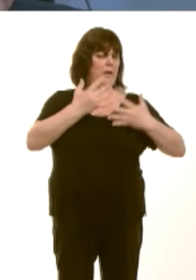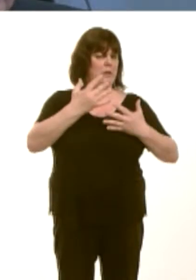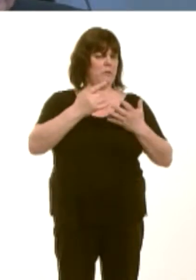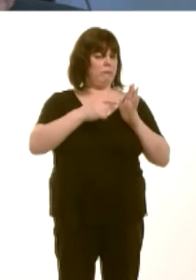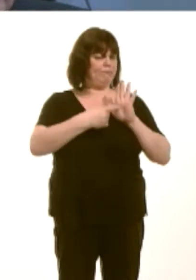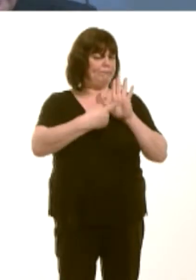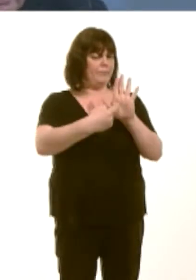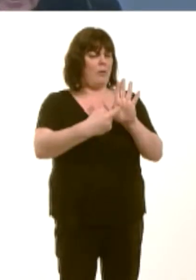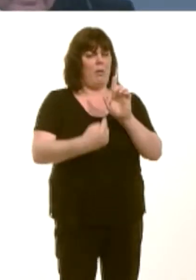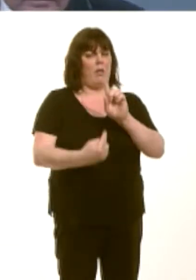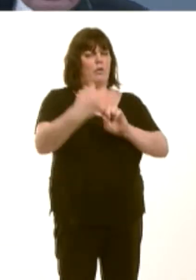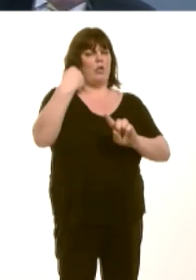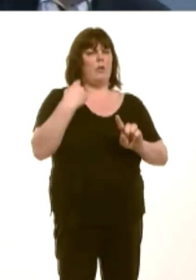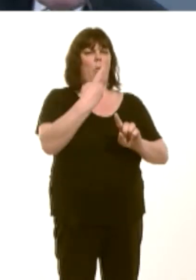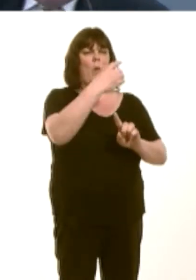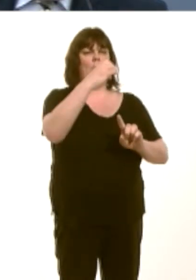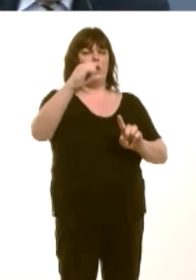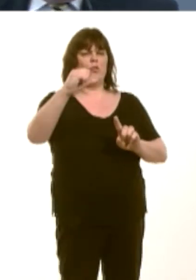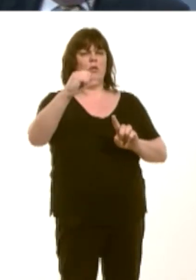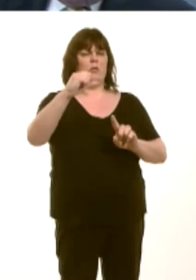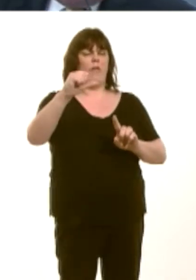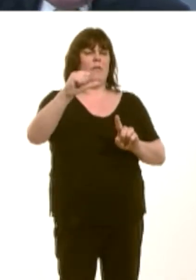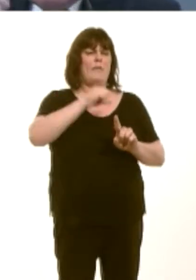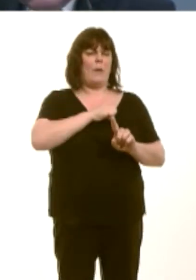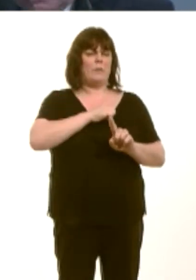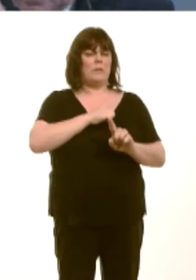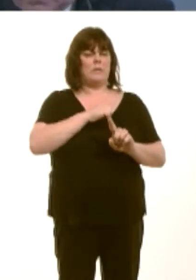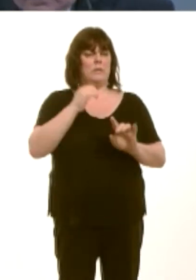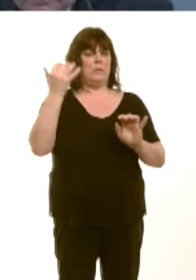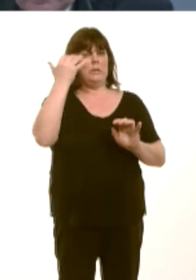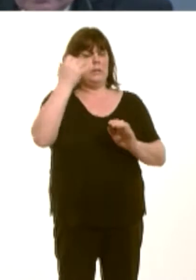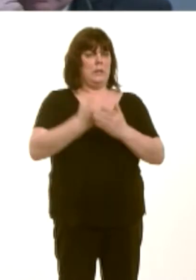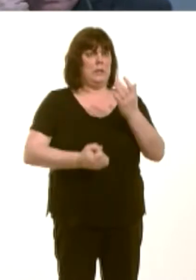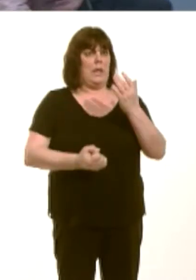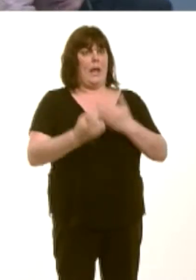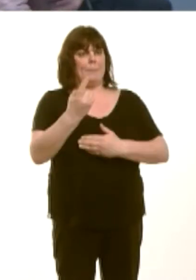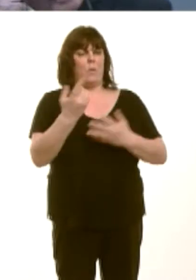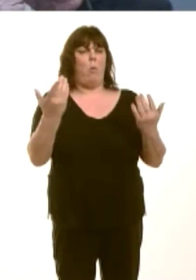thereís been 100,000 incidents of medical mishaps in hospitals, costing in negligence